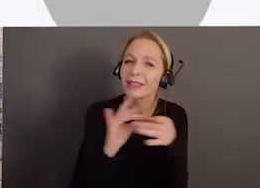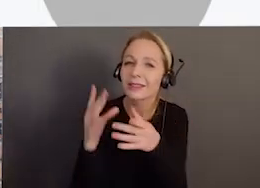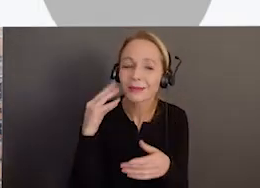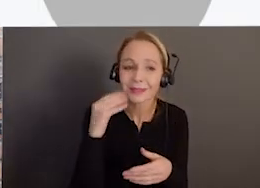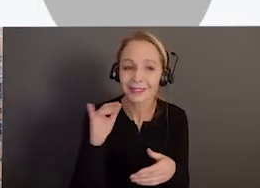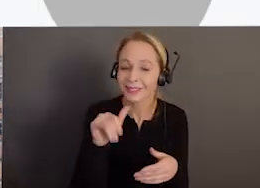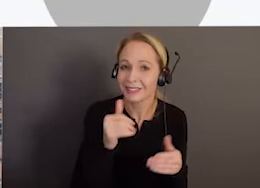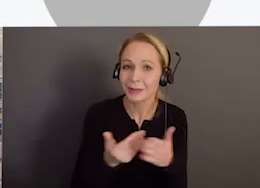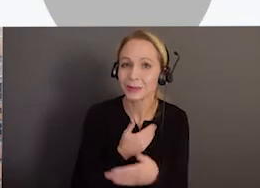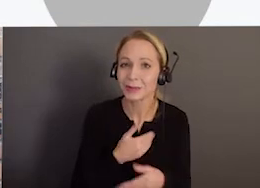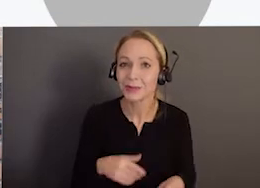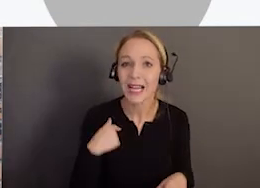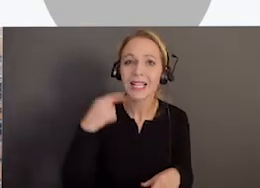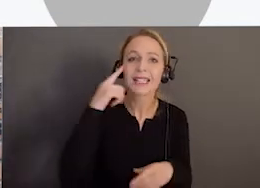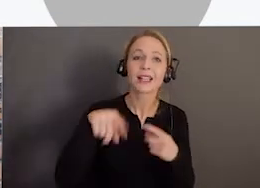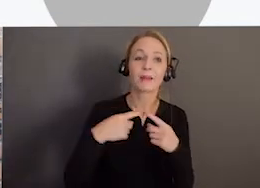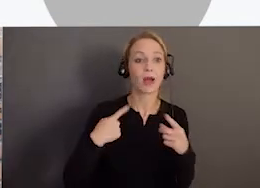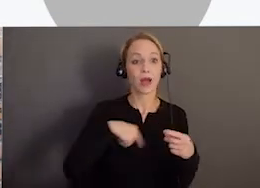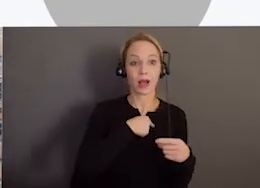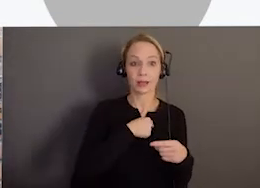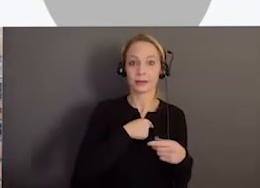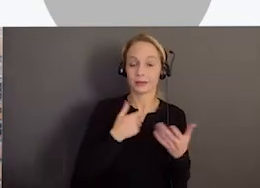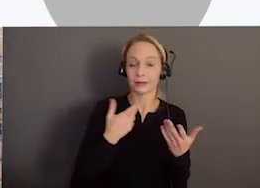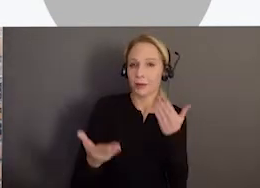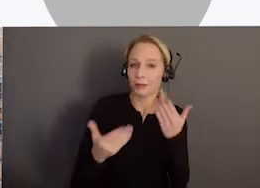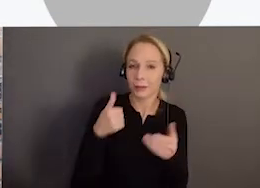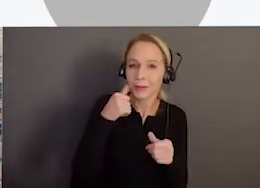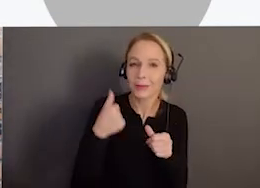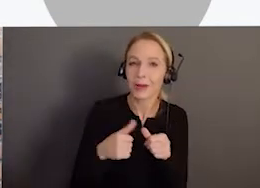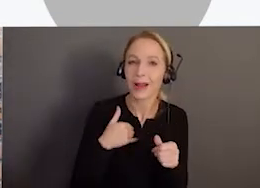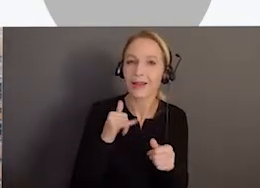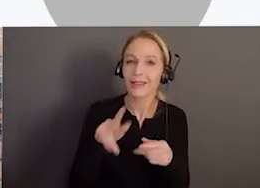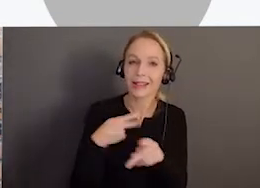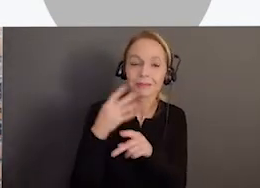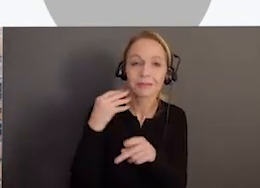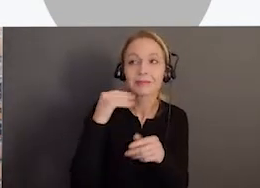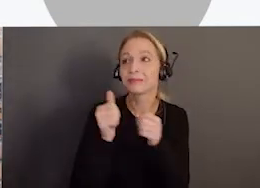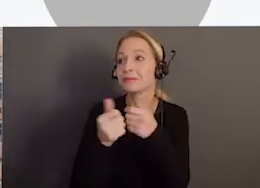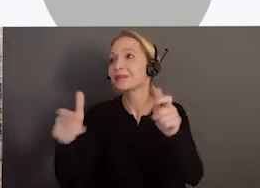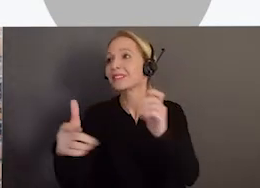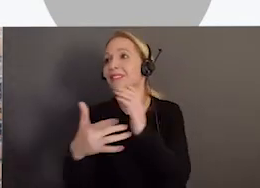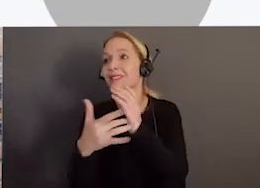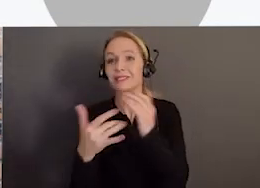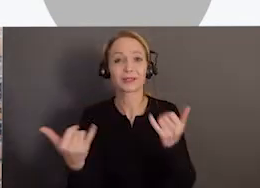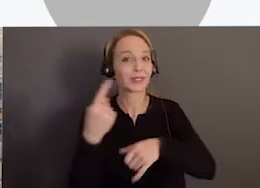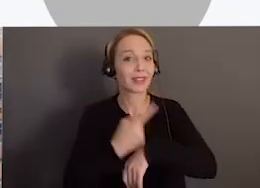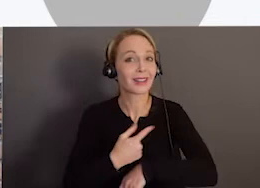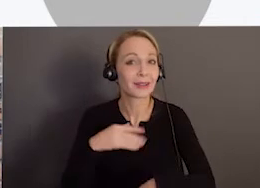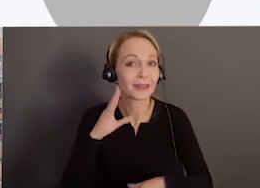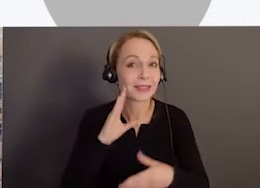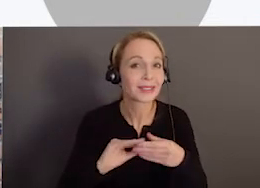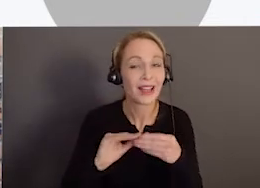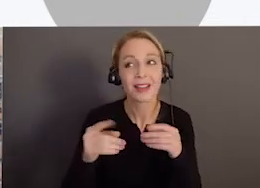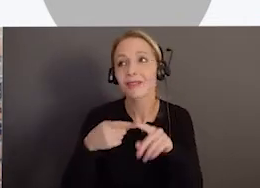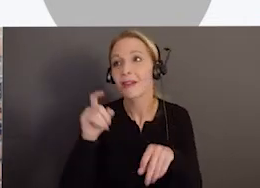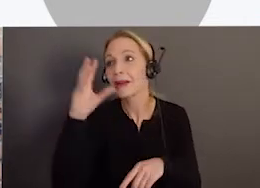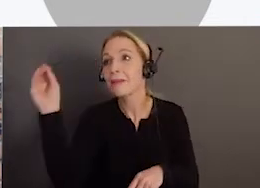THESE ARE NOT NEW AND SOME OF US REMEMBER HAVING WITH BIG TECH WITH COMPANIES LIKE AMAZON AND APPLE FOR A